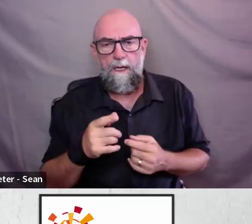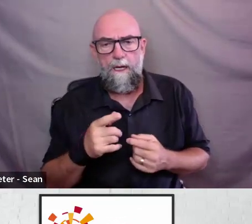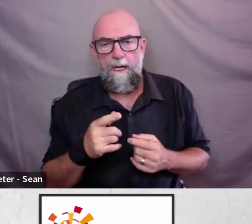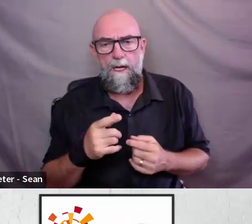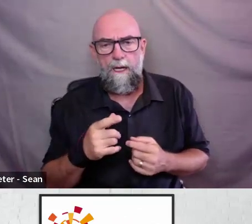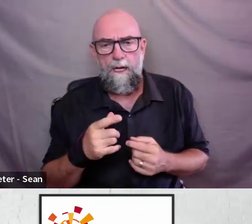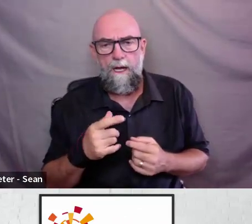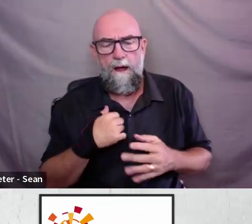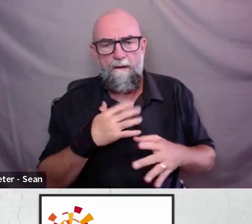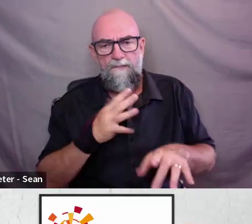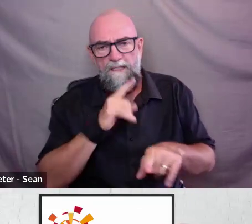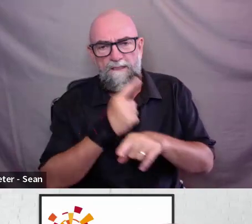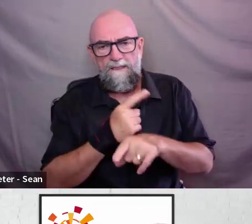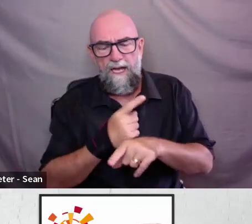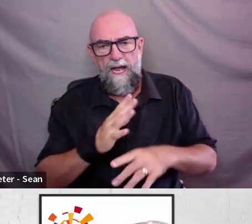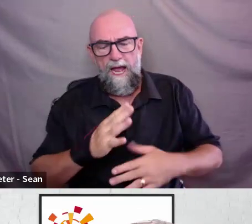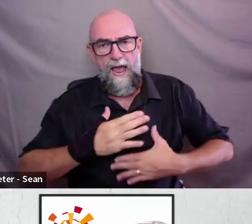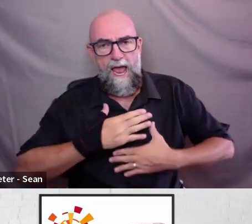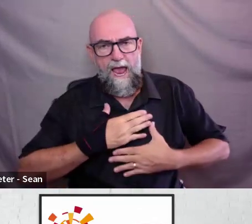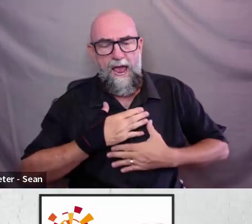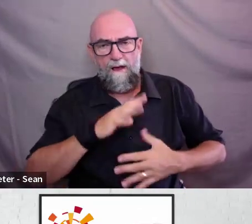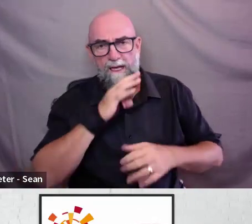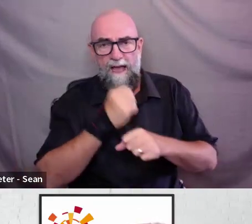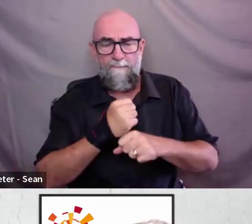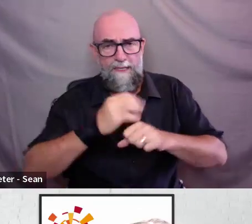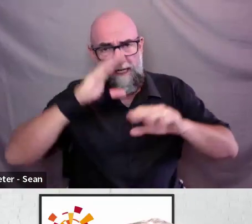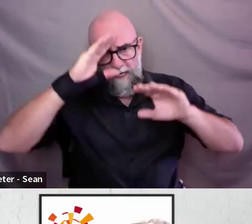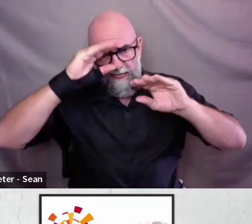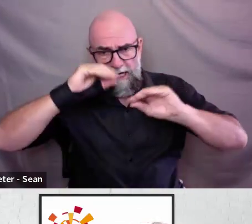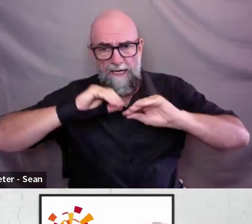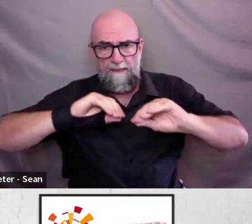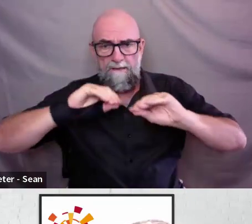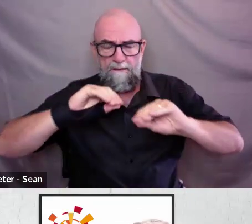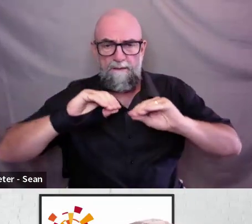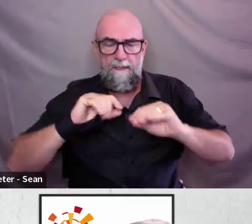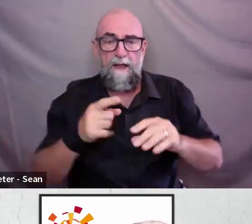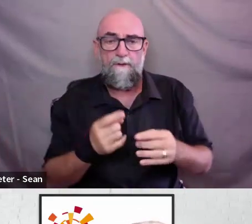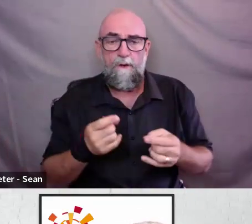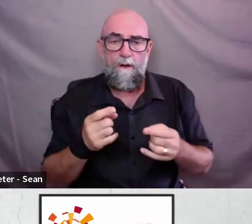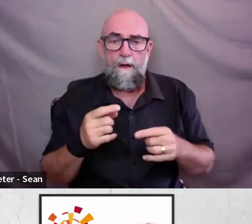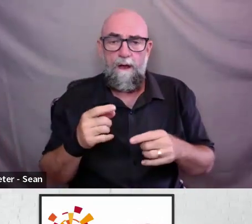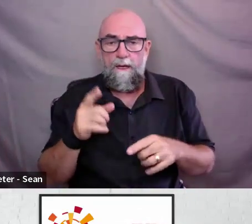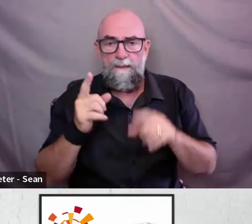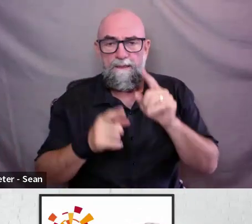people at parties, you should say that, I am on an education